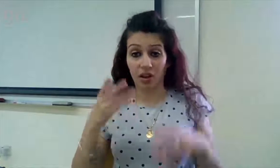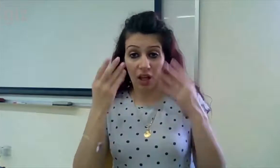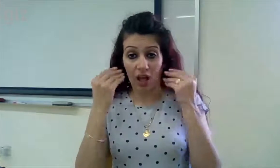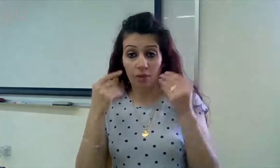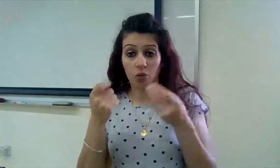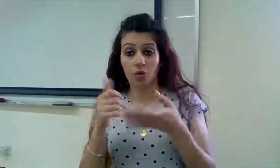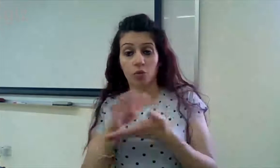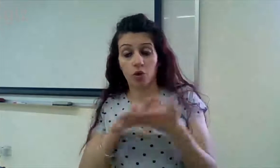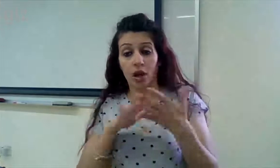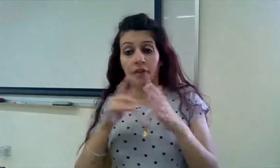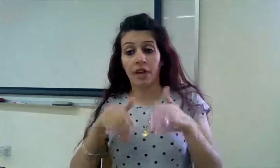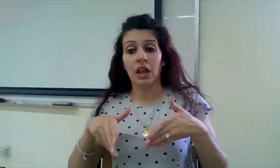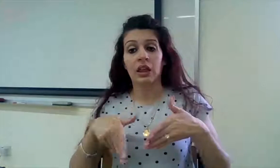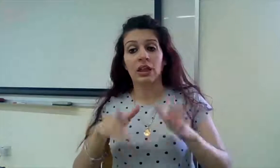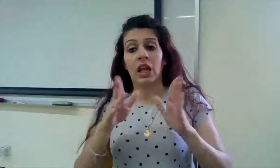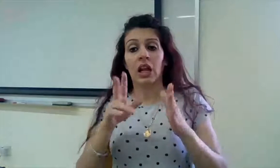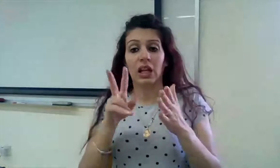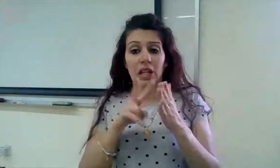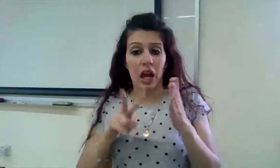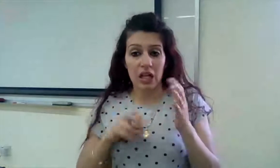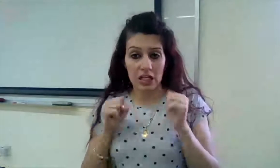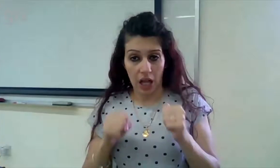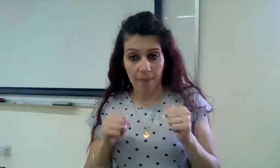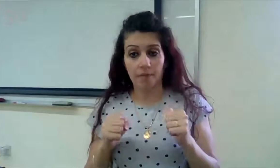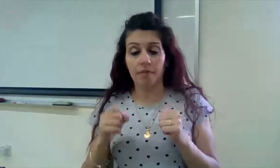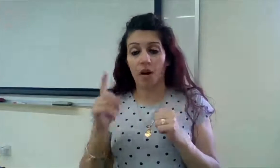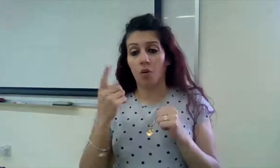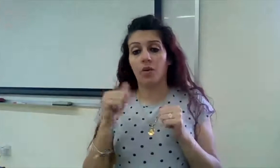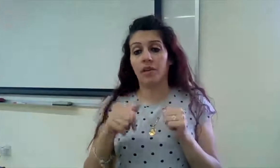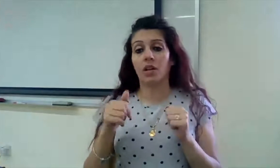ensure that they were not sitting in front of a book not in being able to